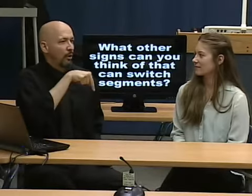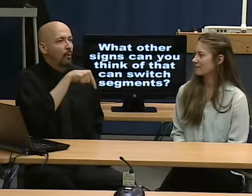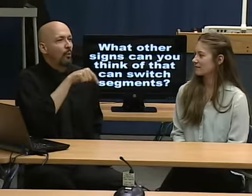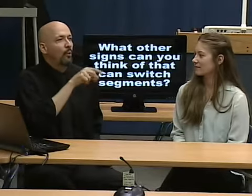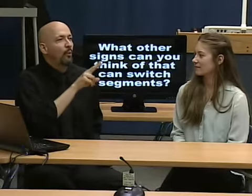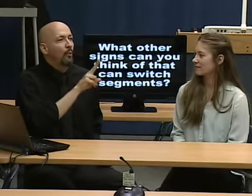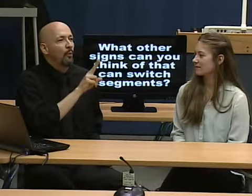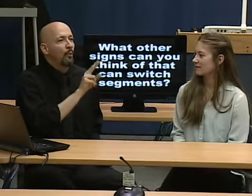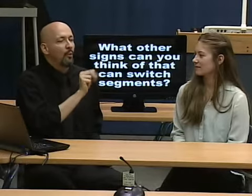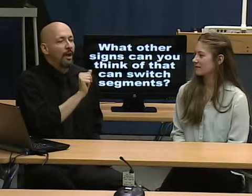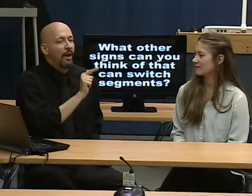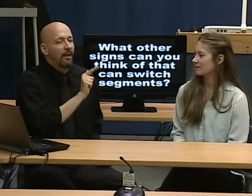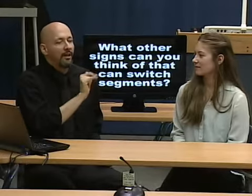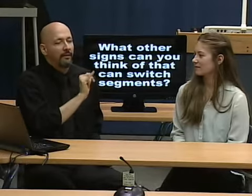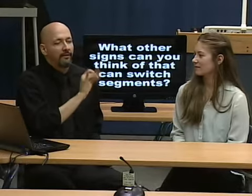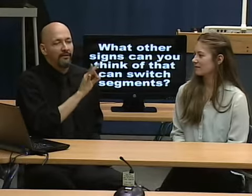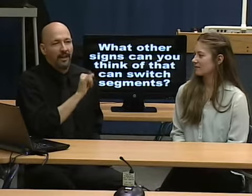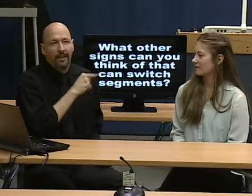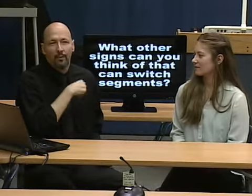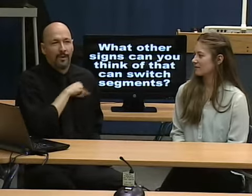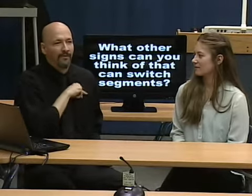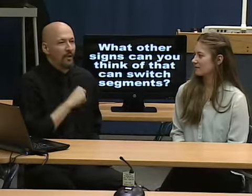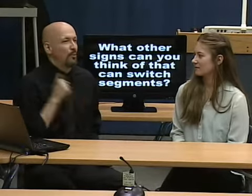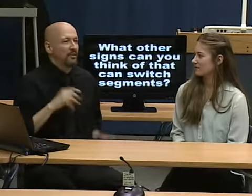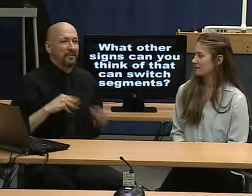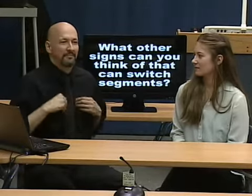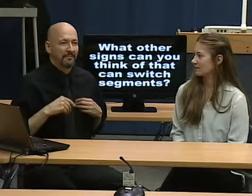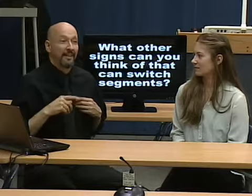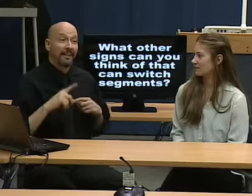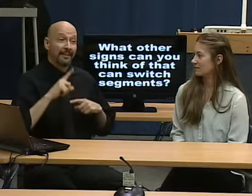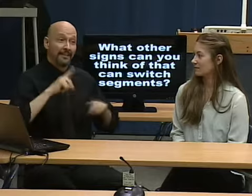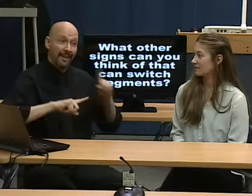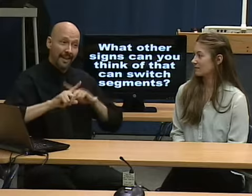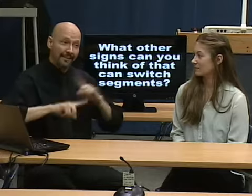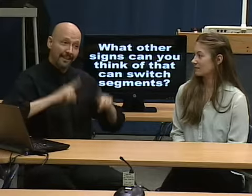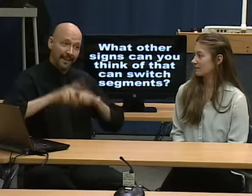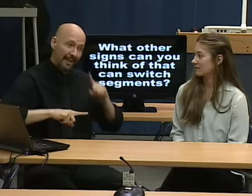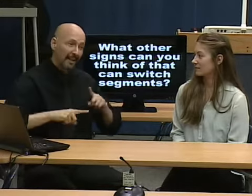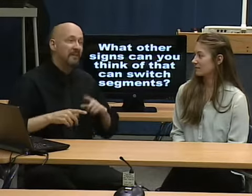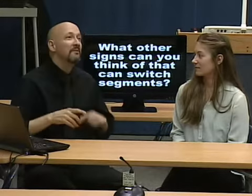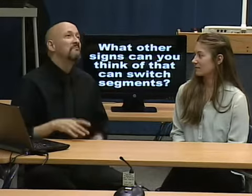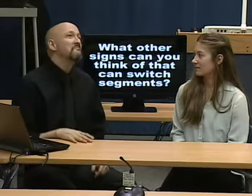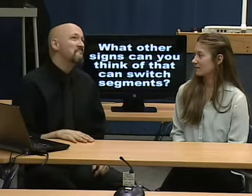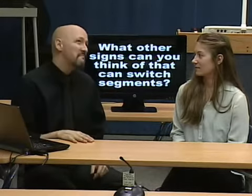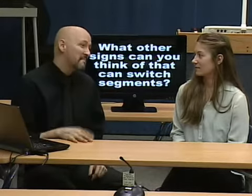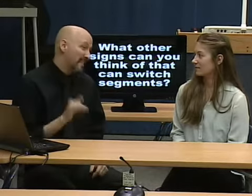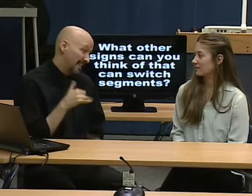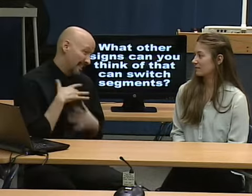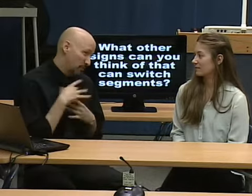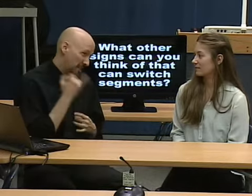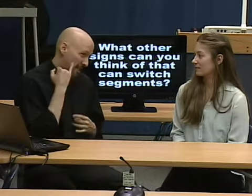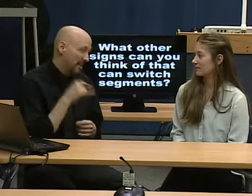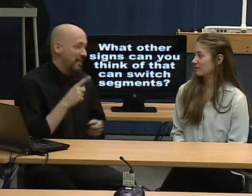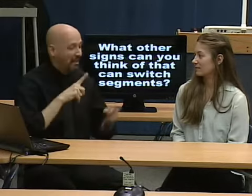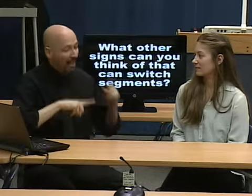Q-U-A-L-I-F-Y. Signed like this. It doesn't qualify. "Sign" signed toward or away from the body? That's an interesting idea.